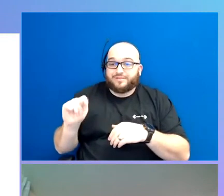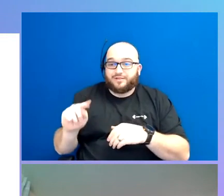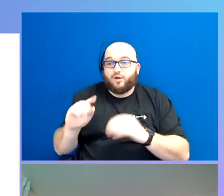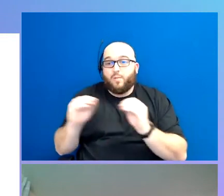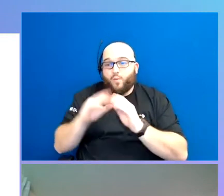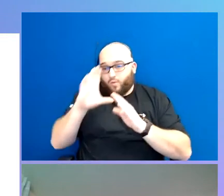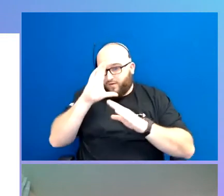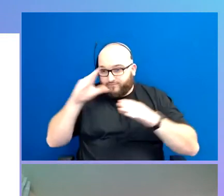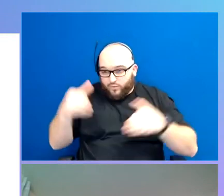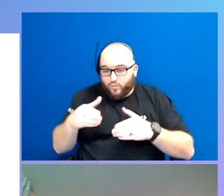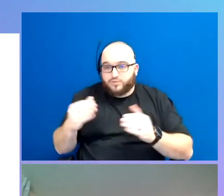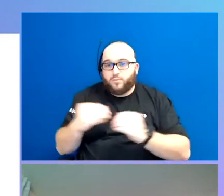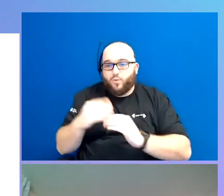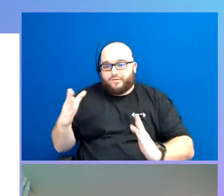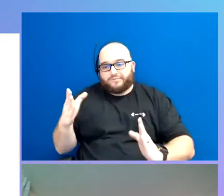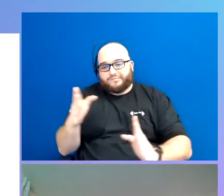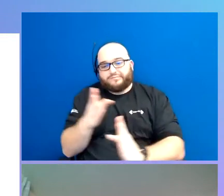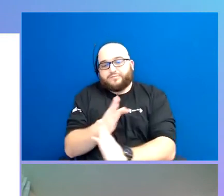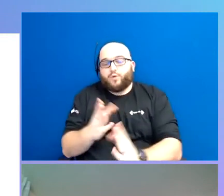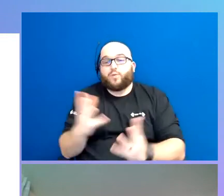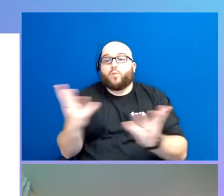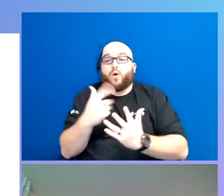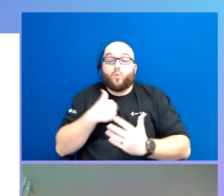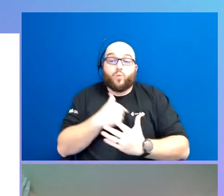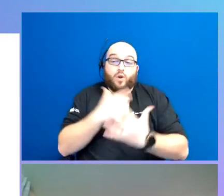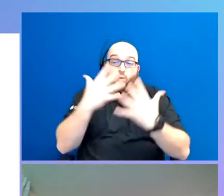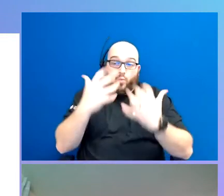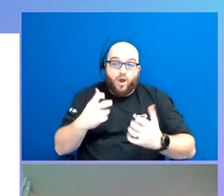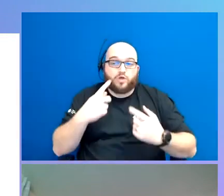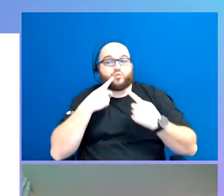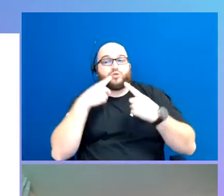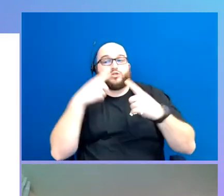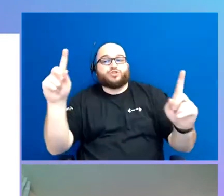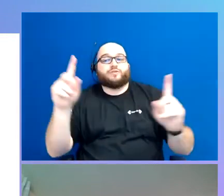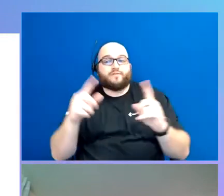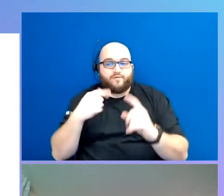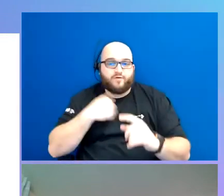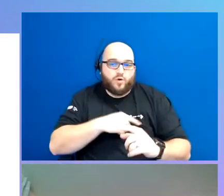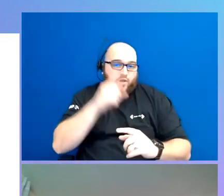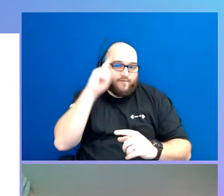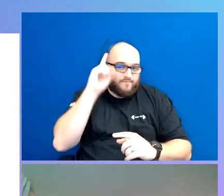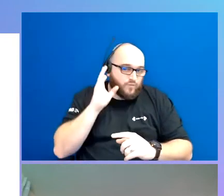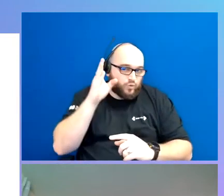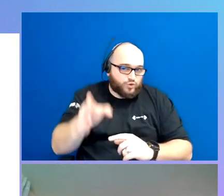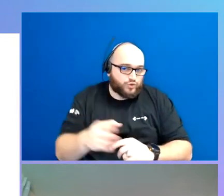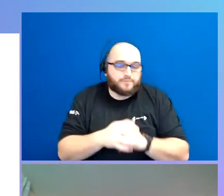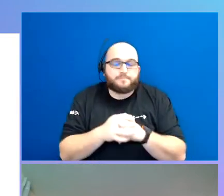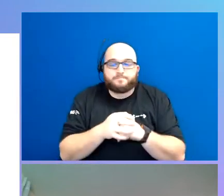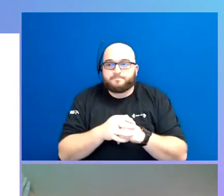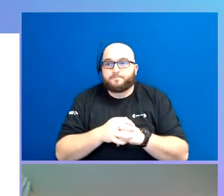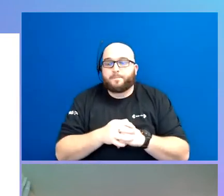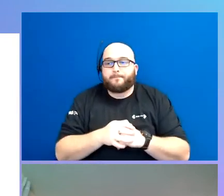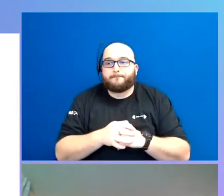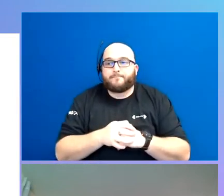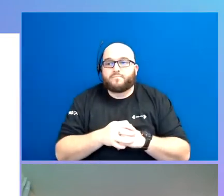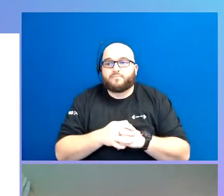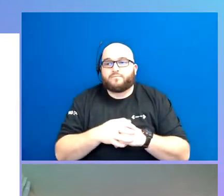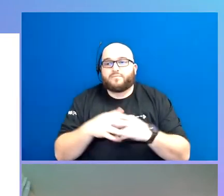want to go moving forward. And,